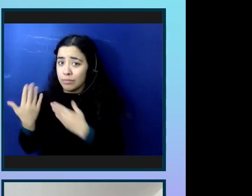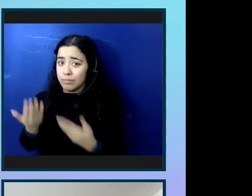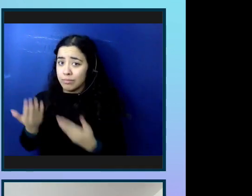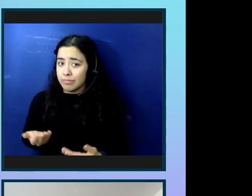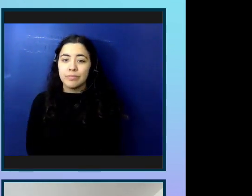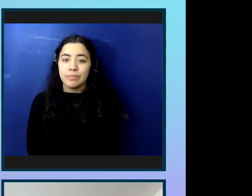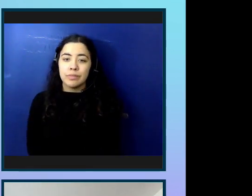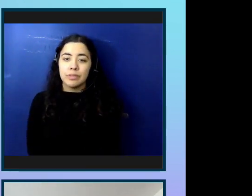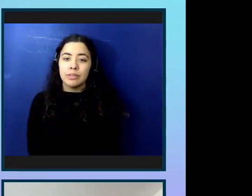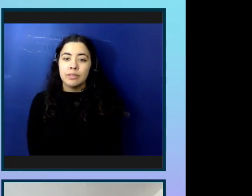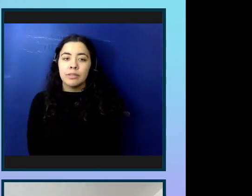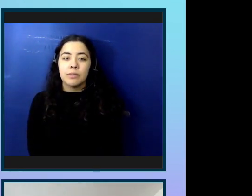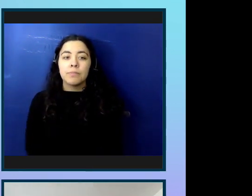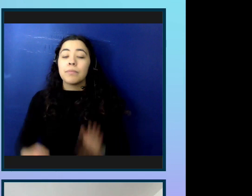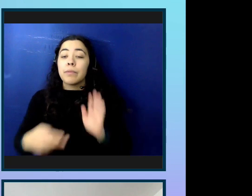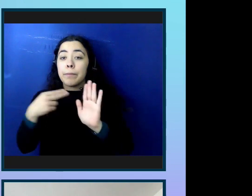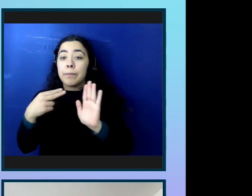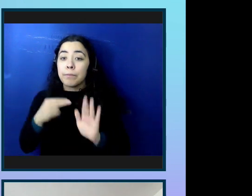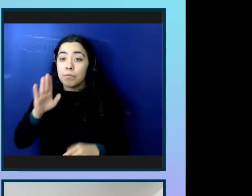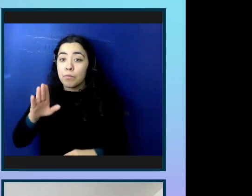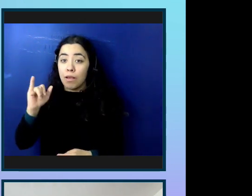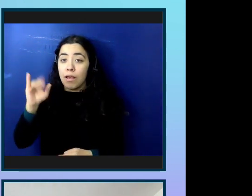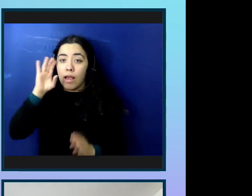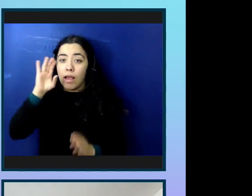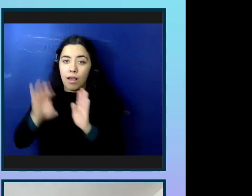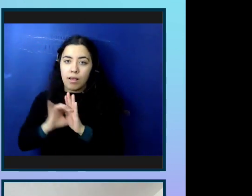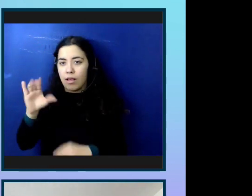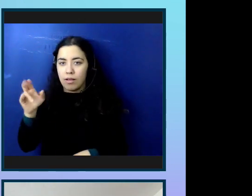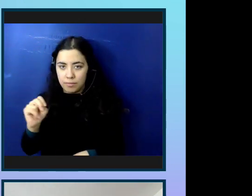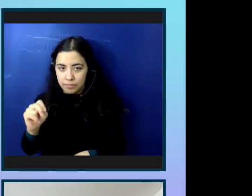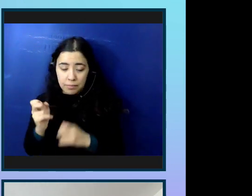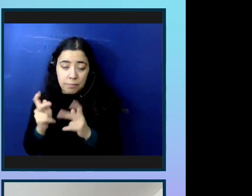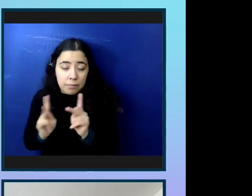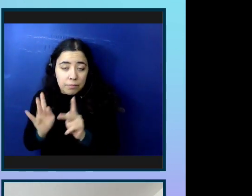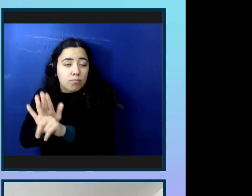Labeling icons. Now I know that there are a lot of different schools of thought when it comes to this, especially for designers,